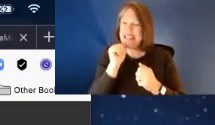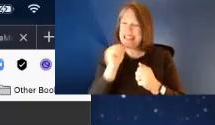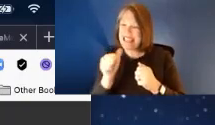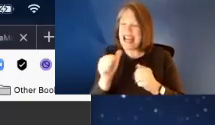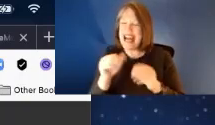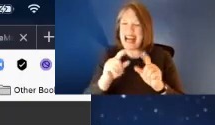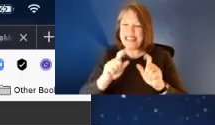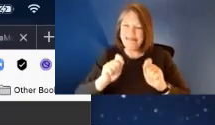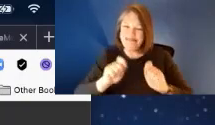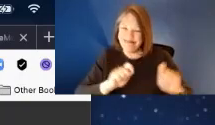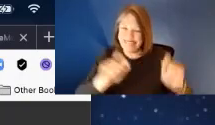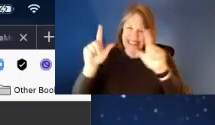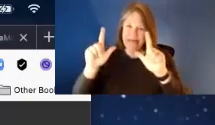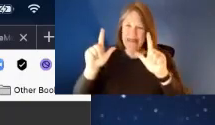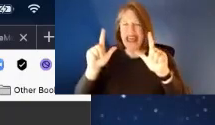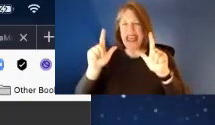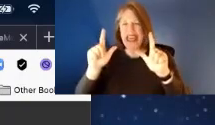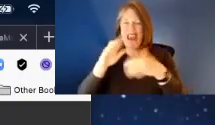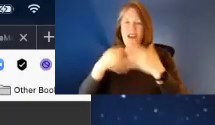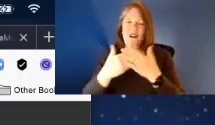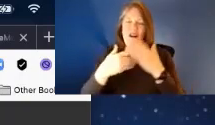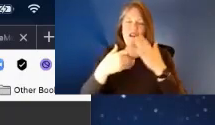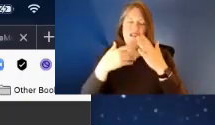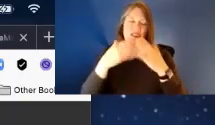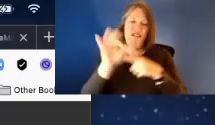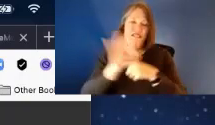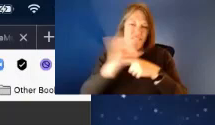all of the functions 06:50:10 that we have in our system. So if